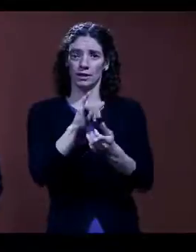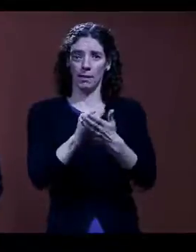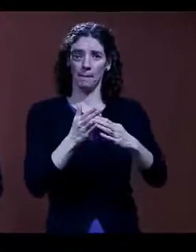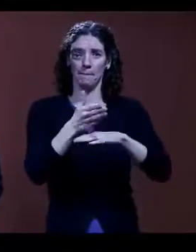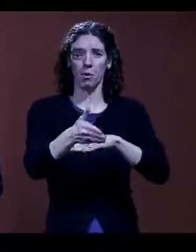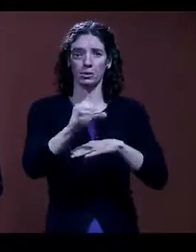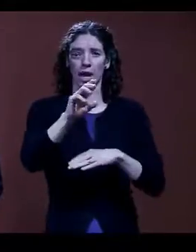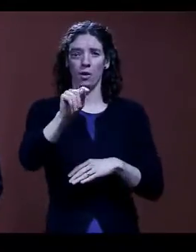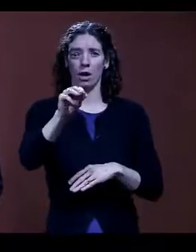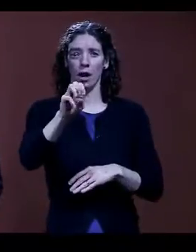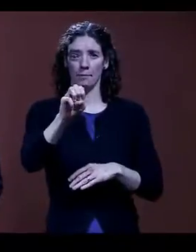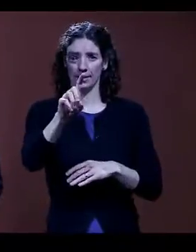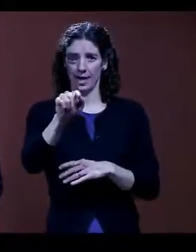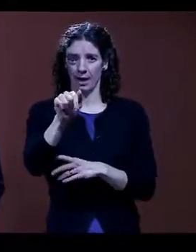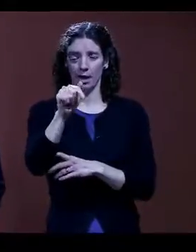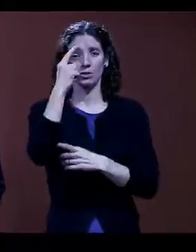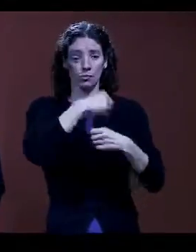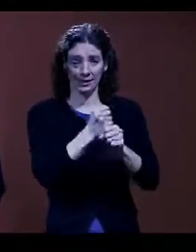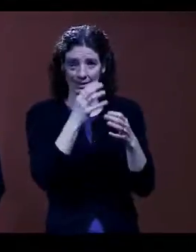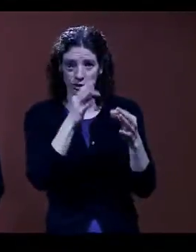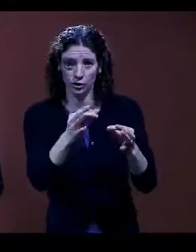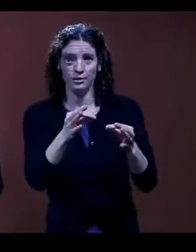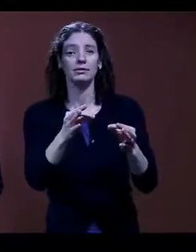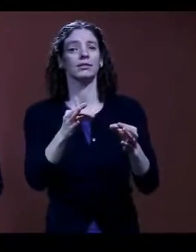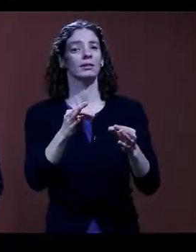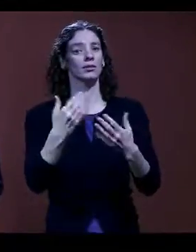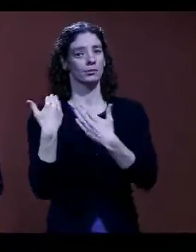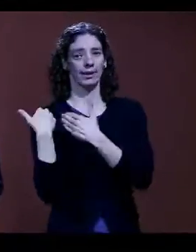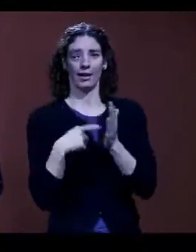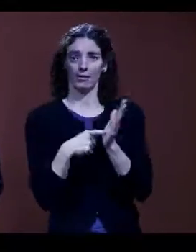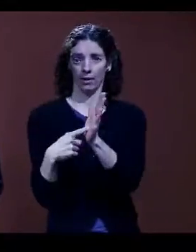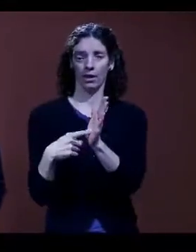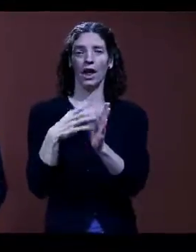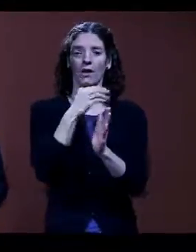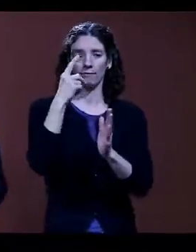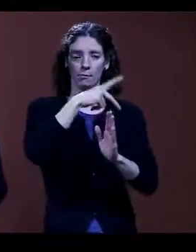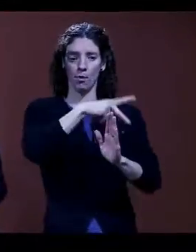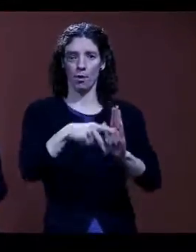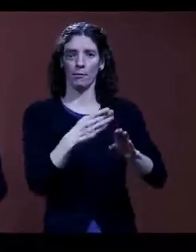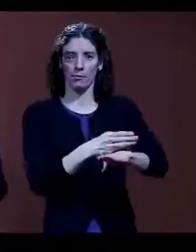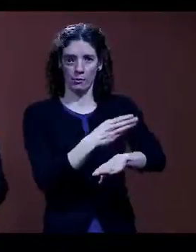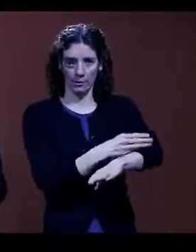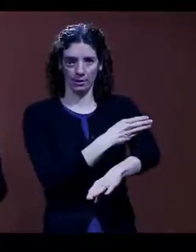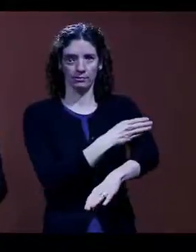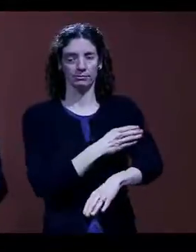for accountability, and for transition program improvement? So to begin with, I would start by reading